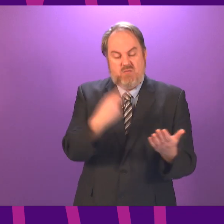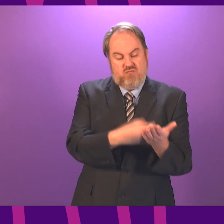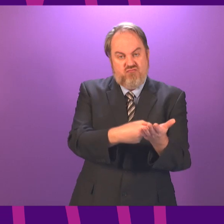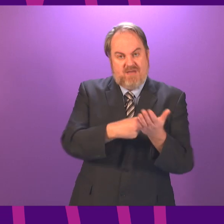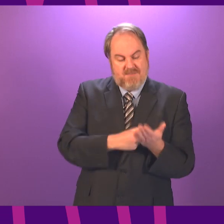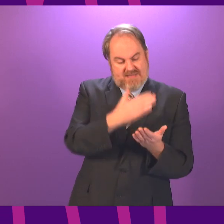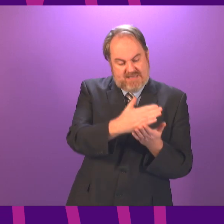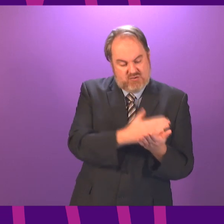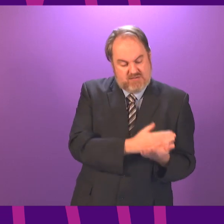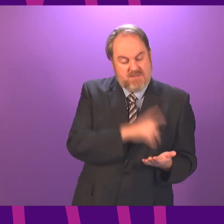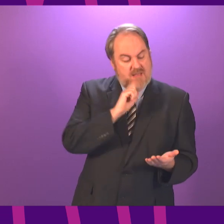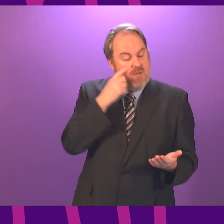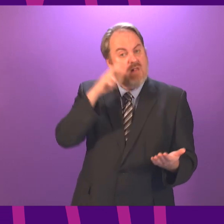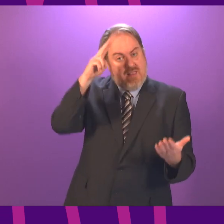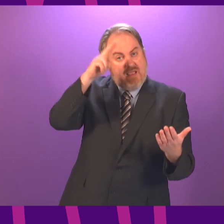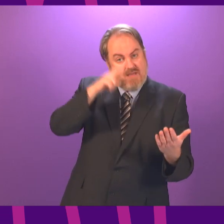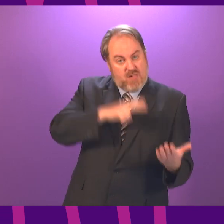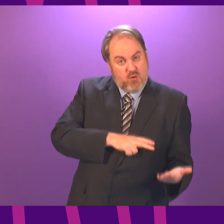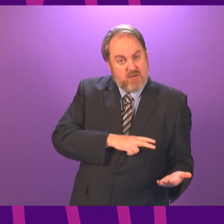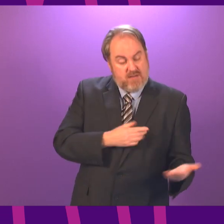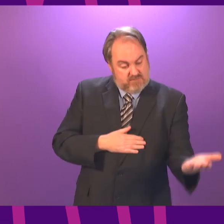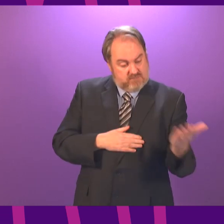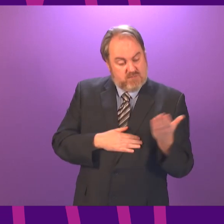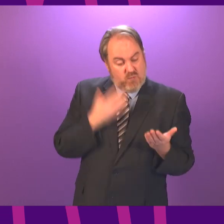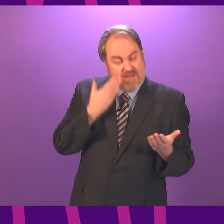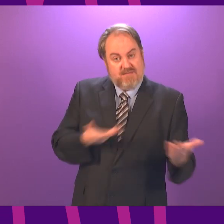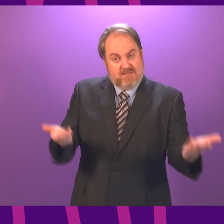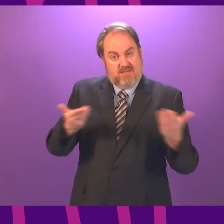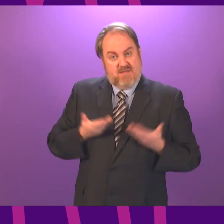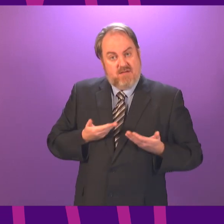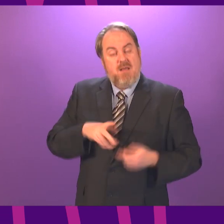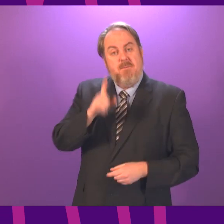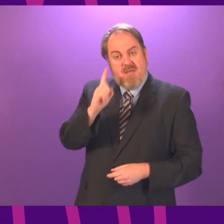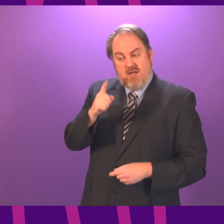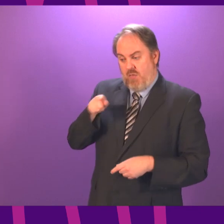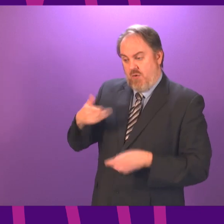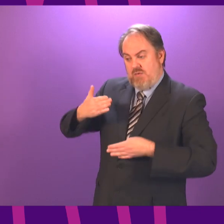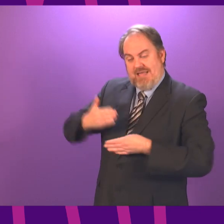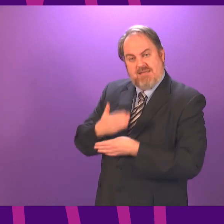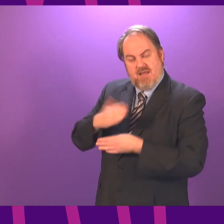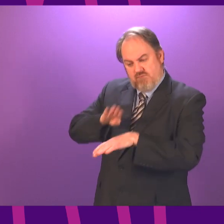for that information to be provided. As a result of those exercises, a range of national